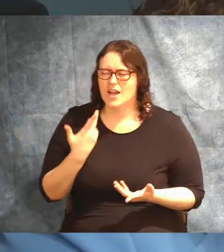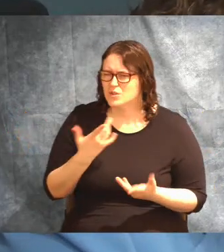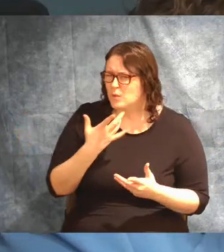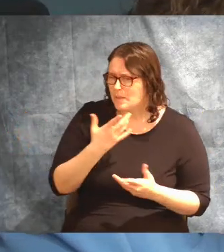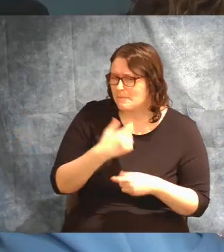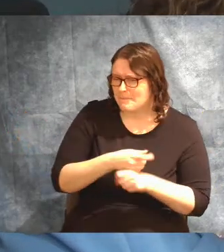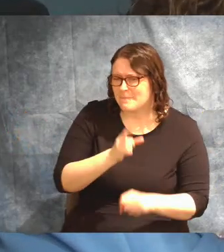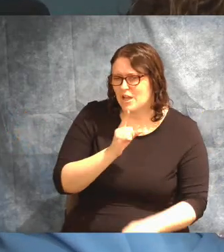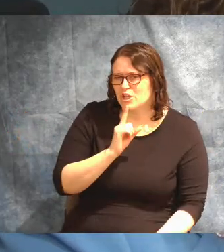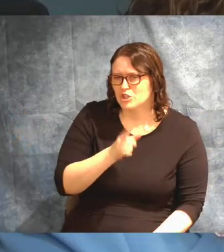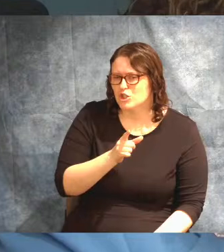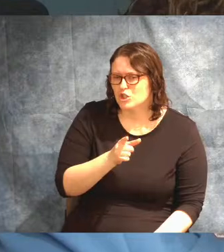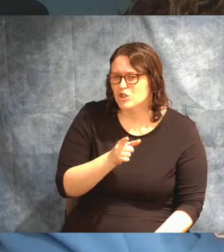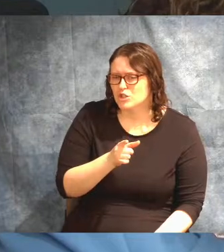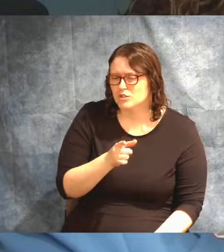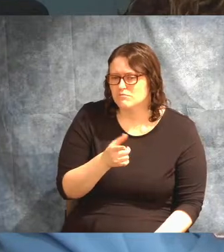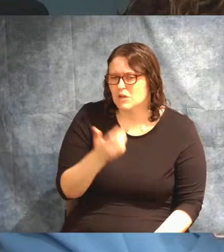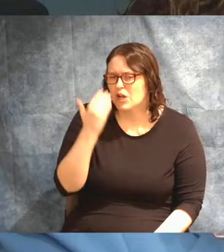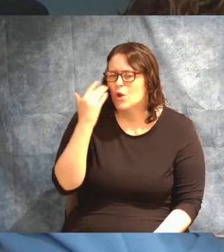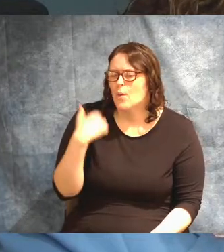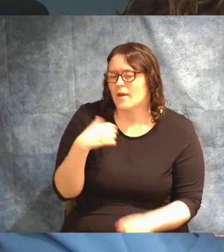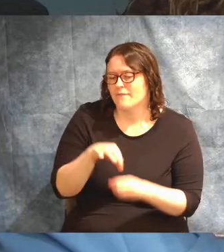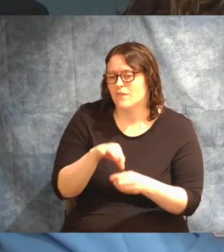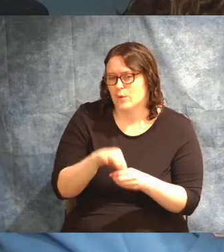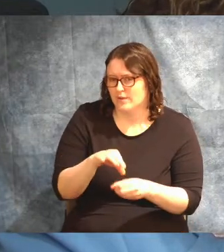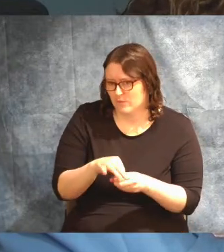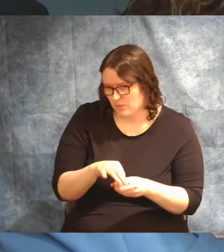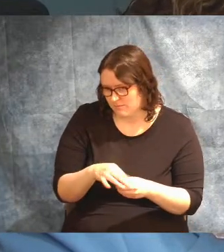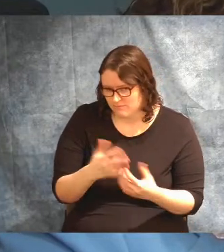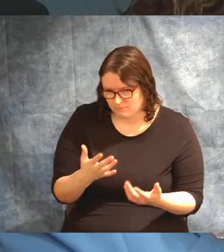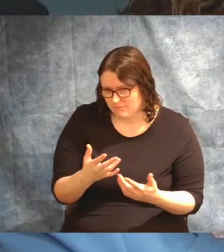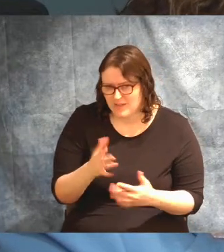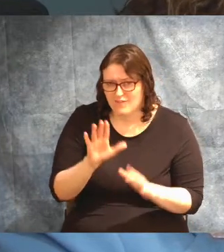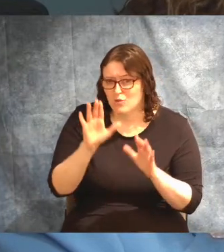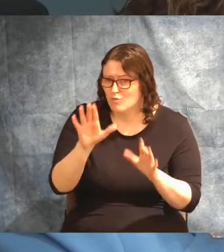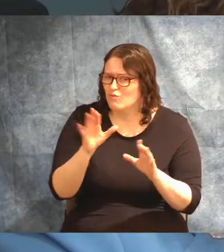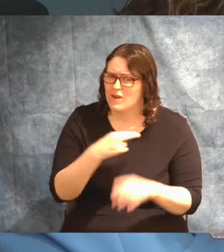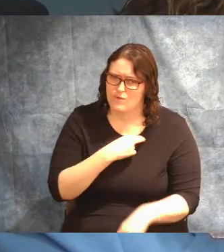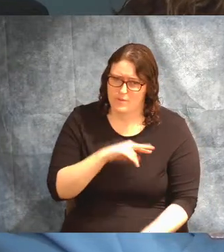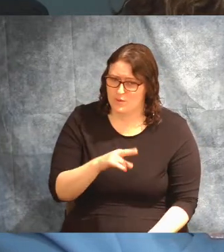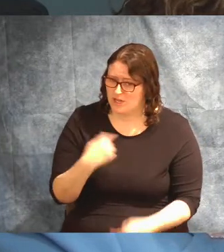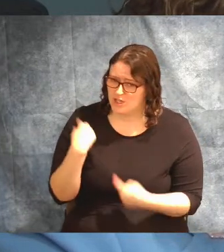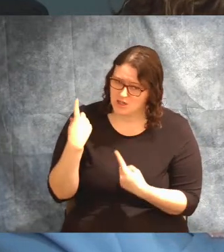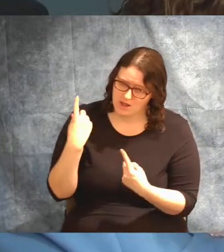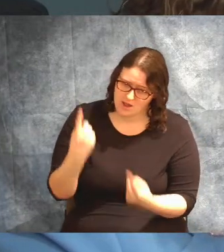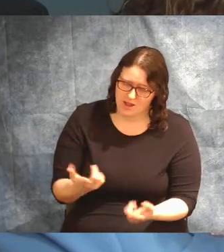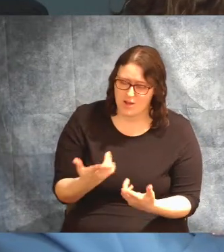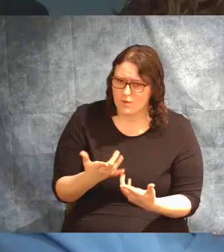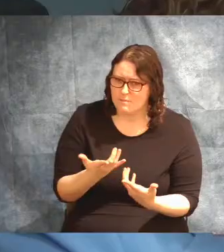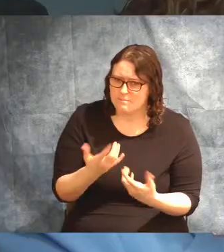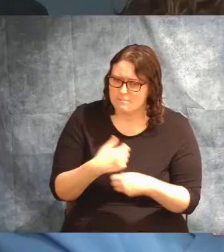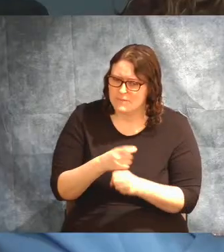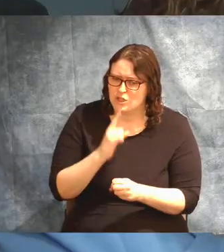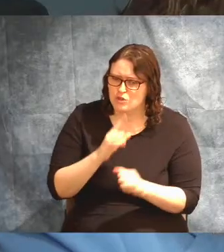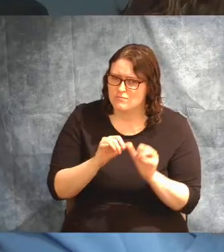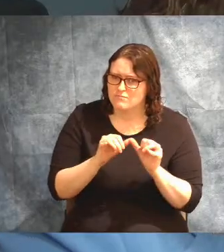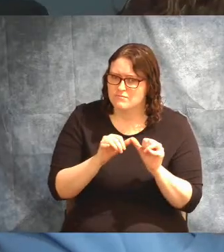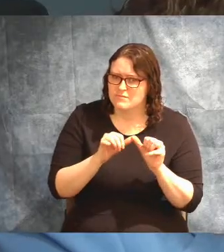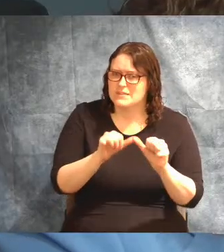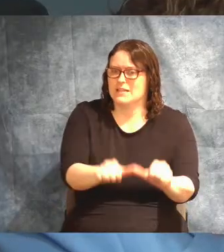you know, to be true of their great reputation. Um, another item that I wanted to highlight